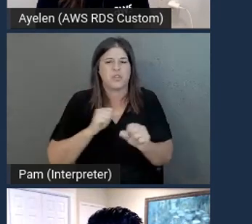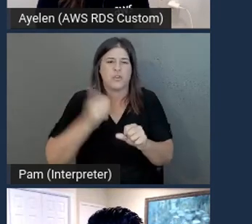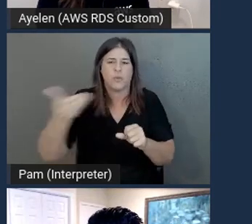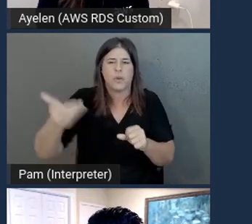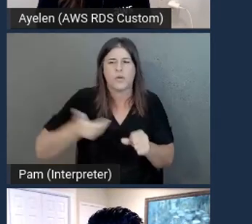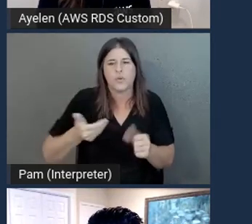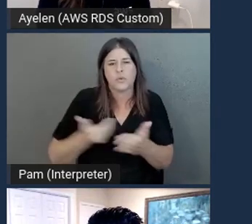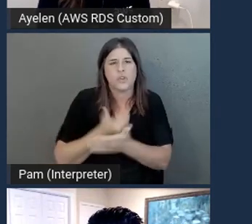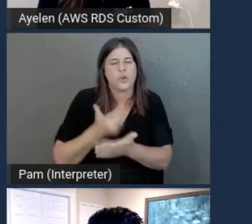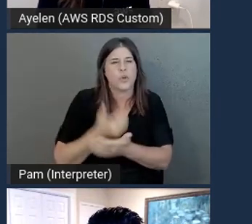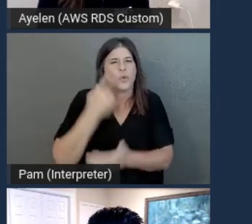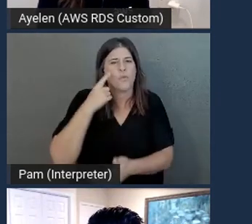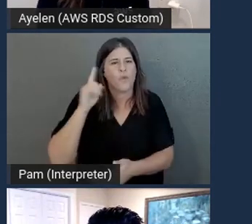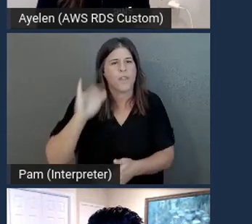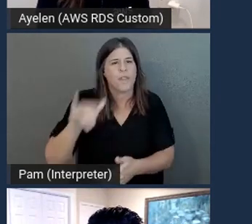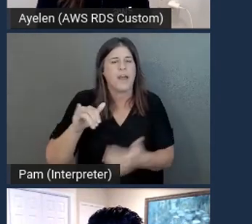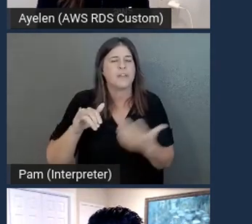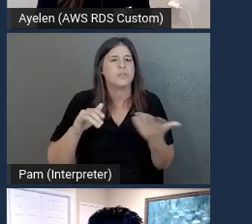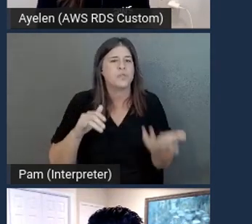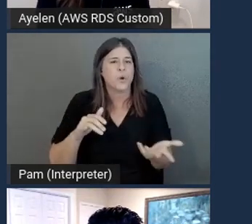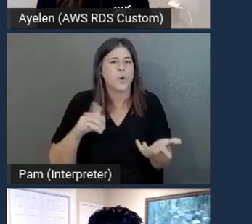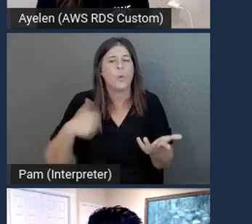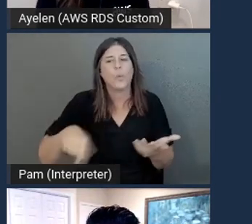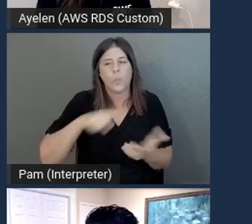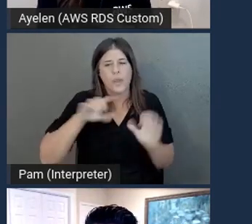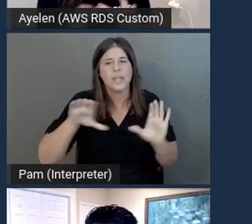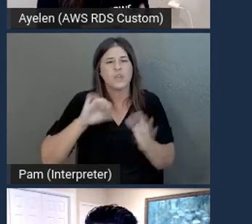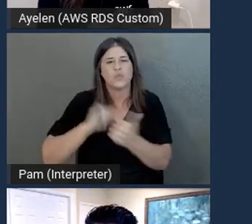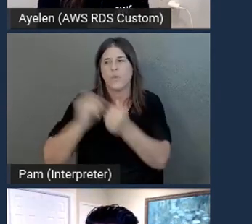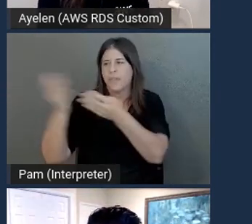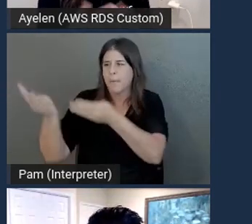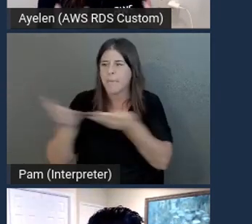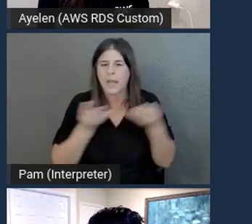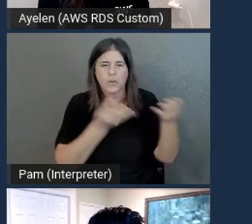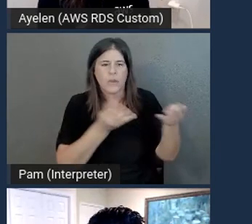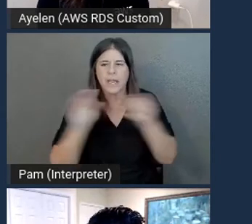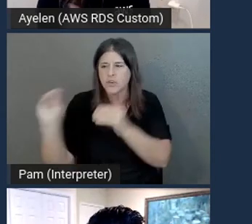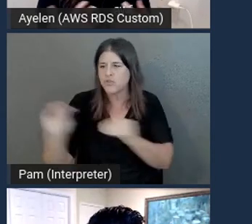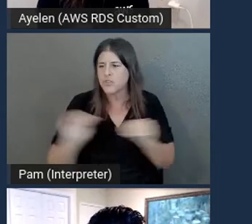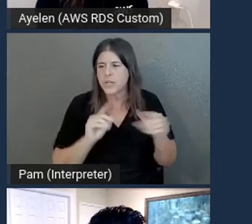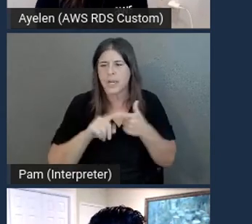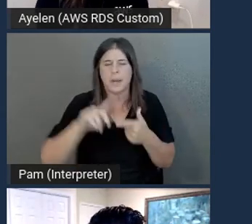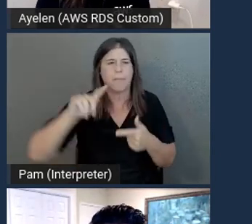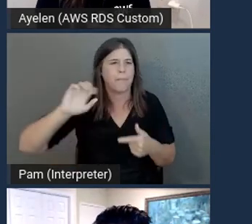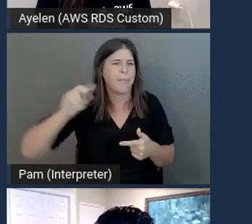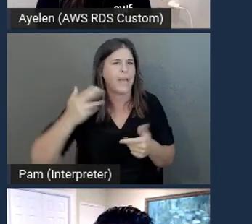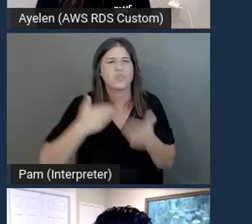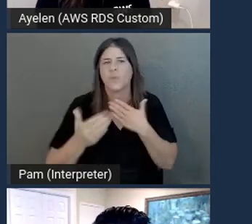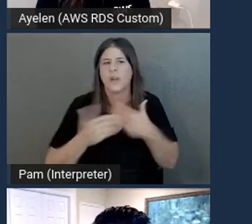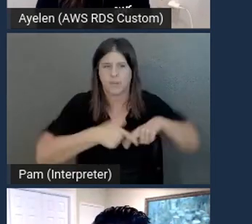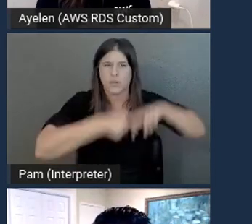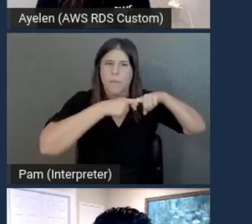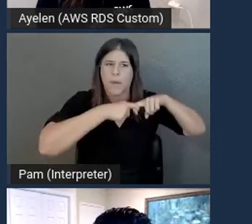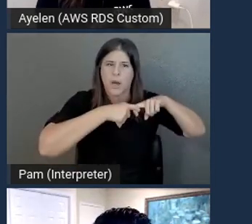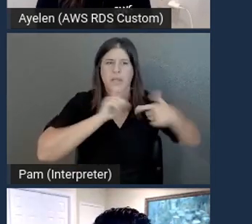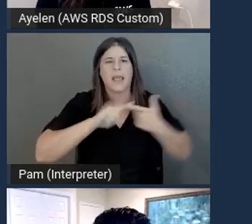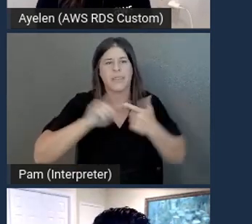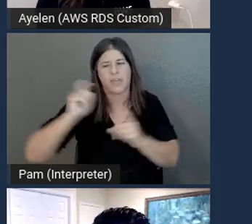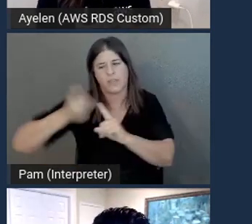So that, we can do the migration, patching, et cetera. And then total maintenance is going to automatically navel